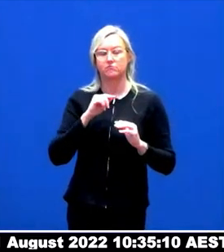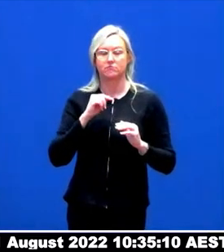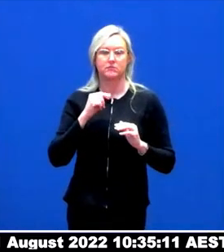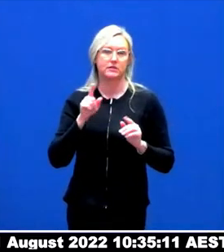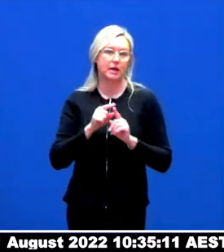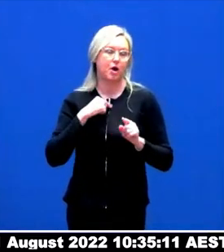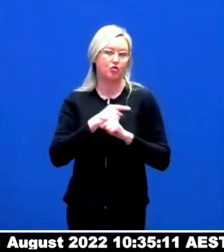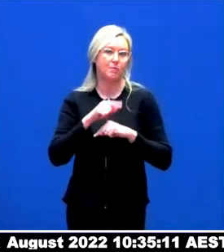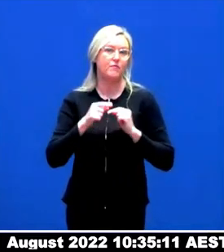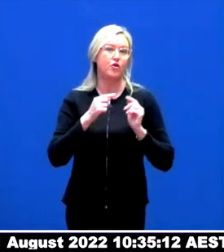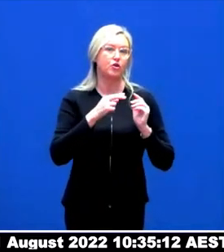have a look at the previous Strategy.